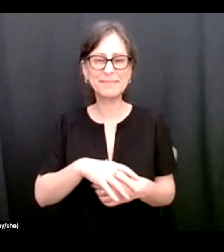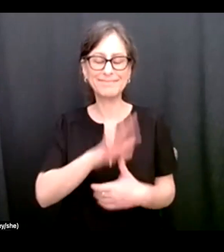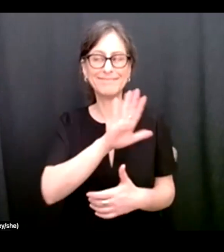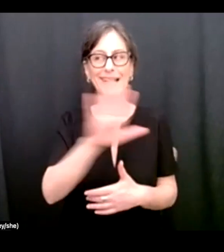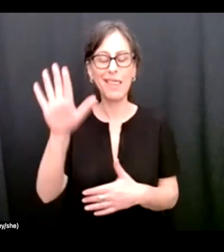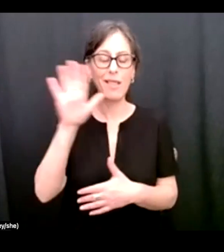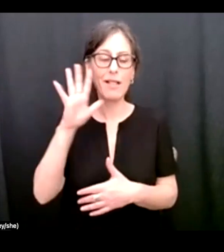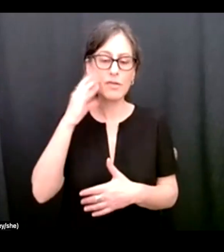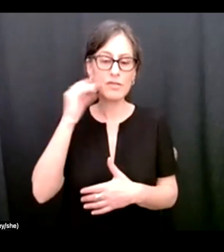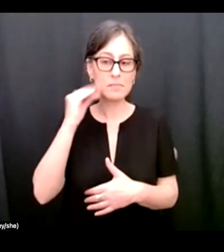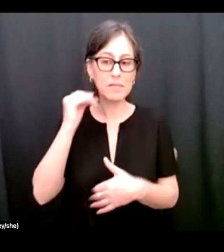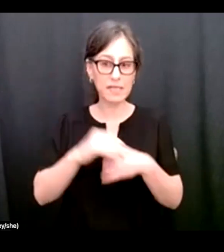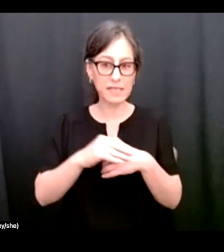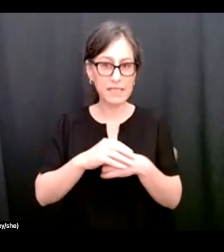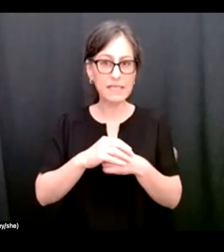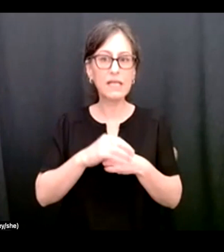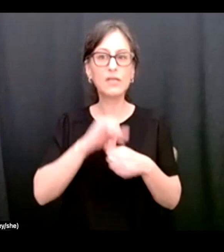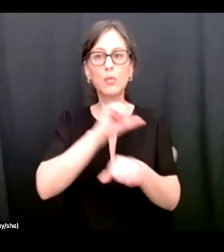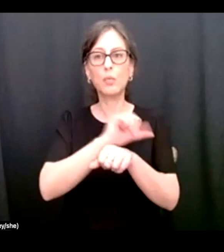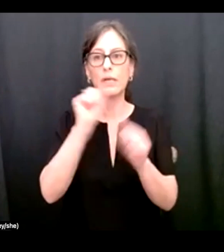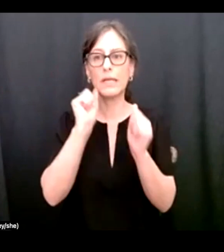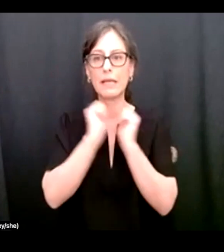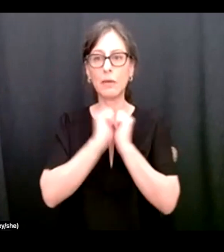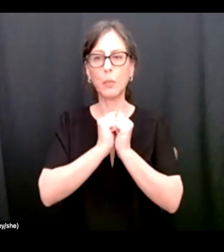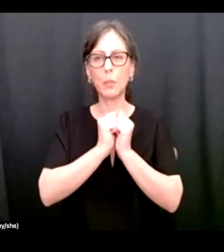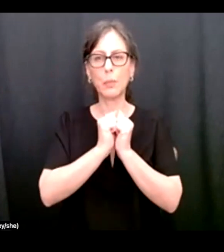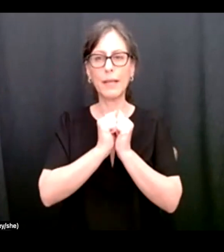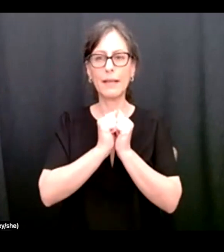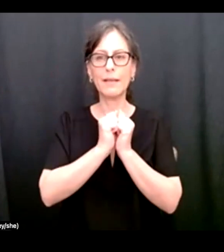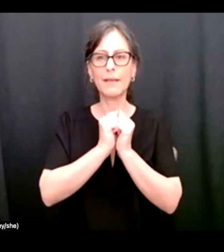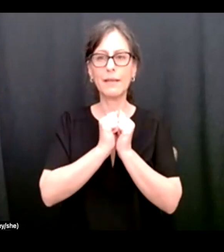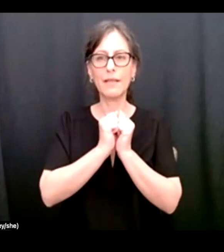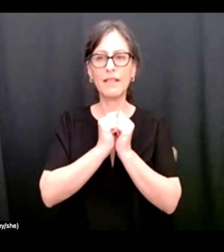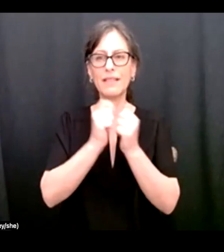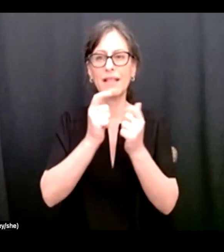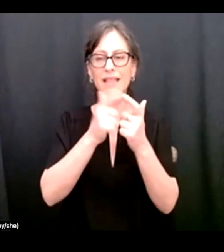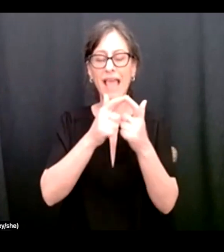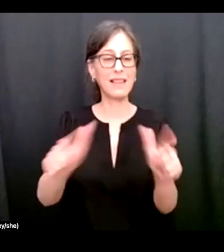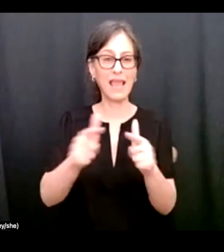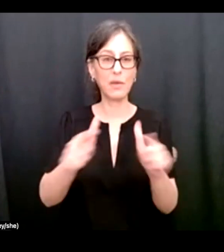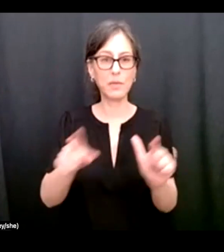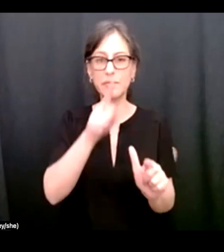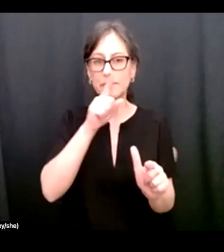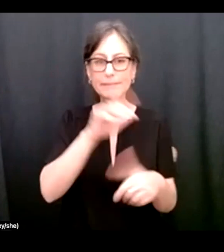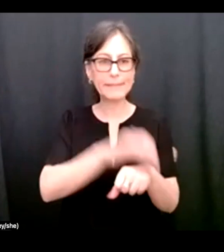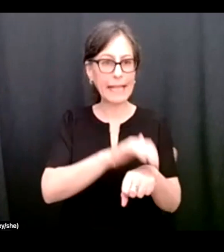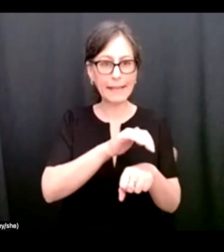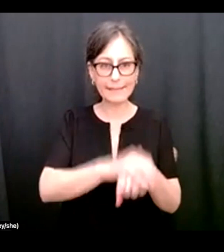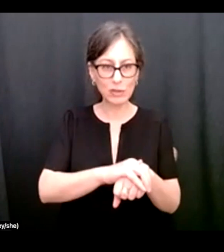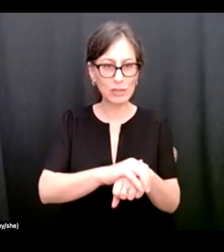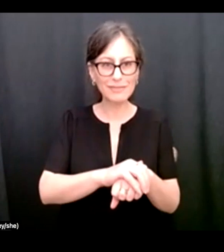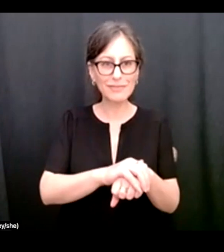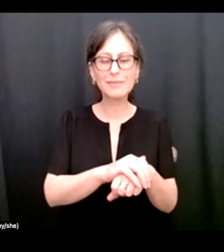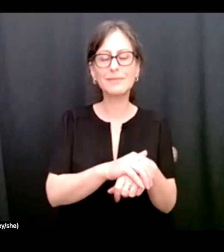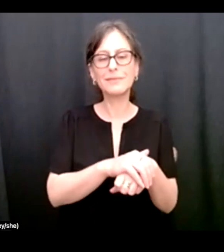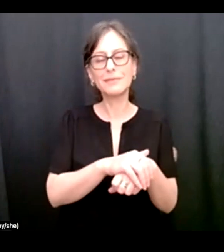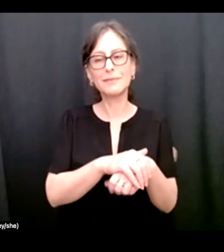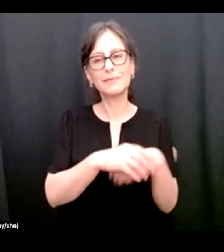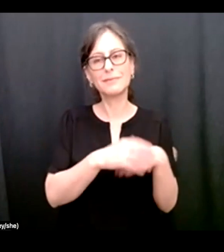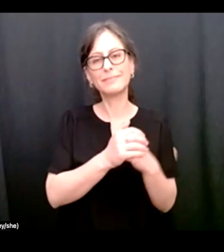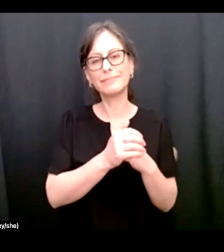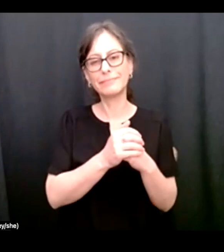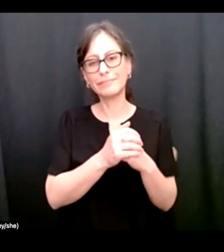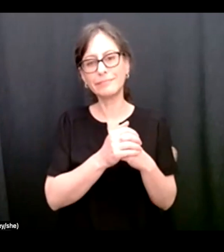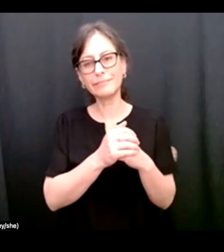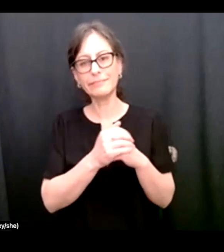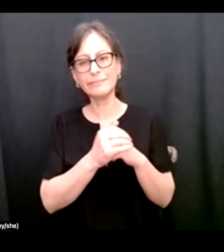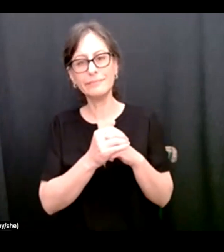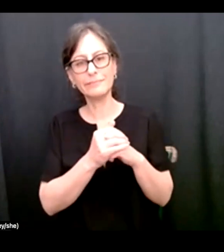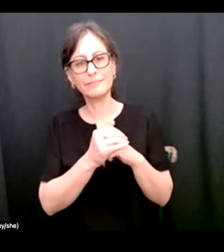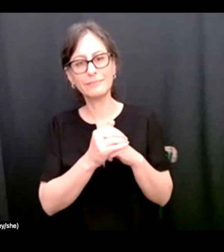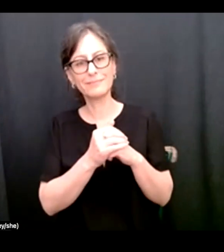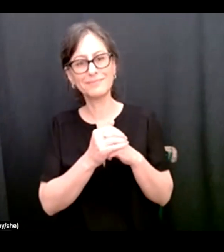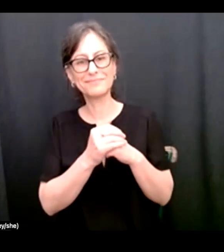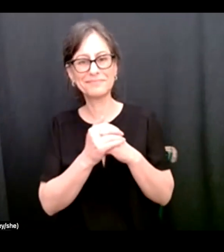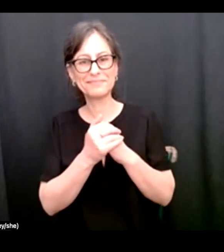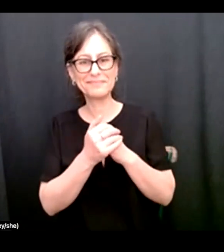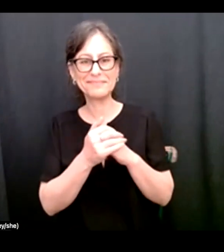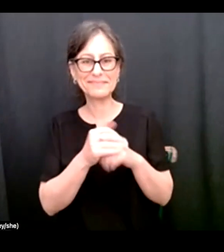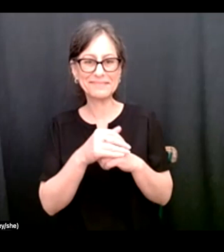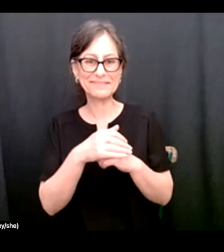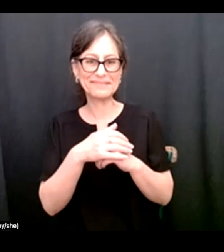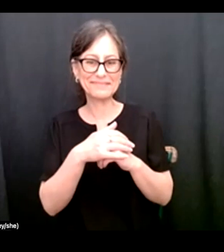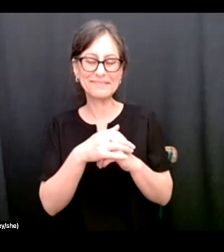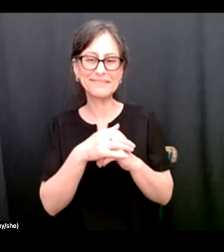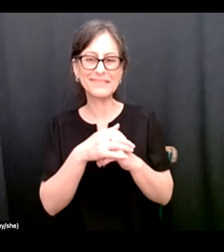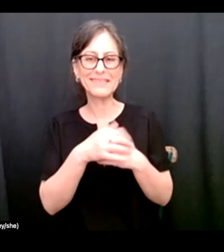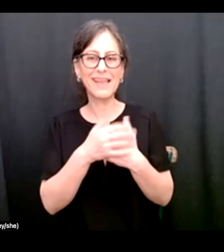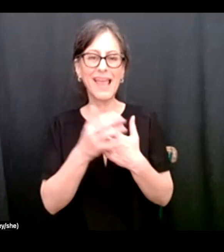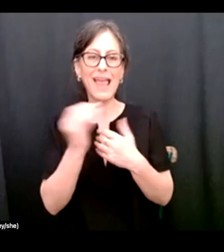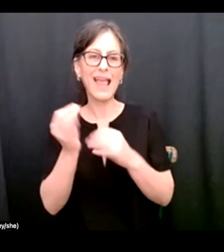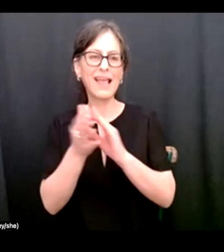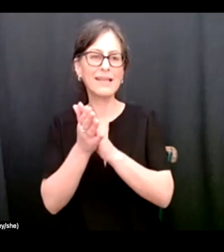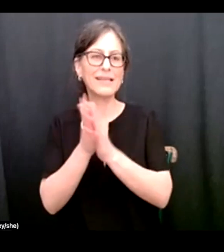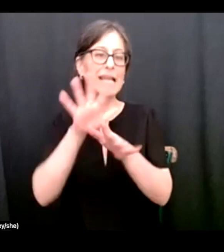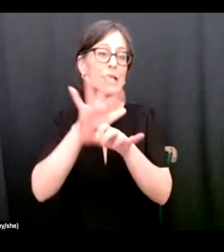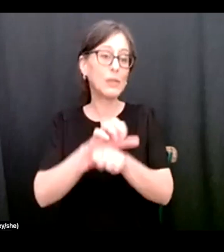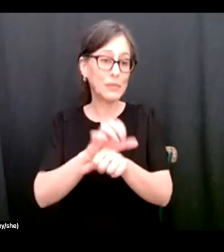there and working with a language that isn't English and getting used to meanings and wordplay